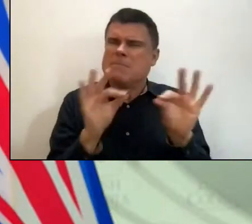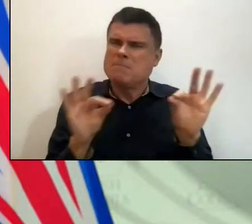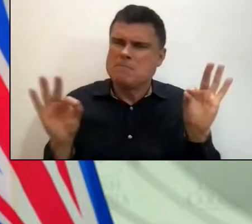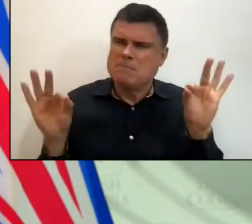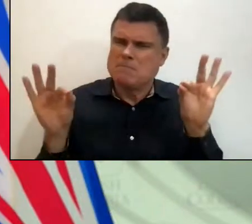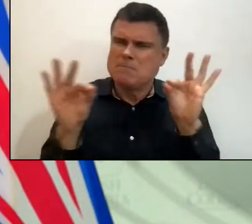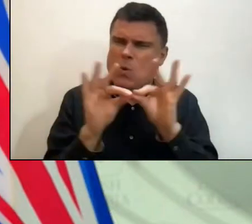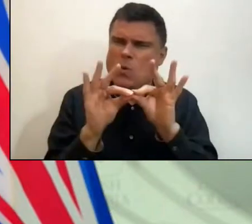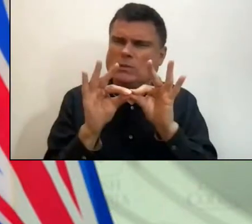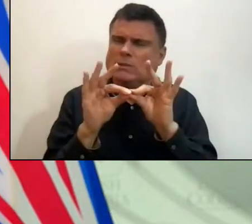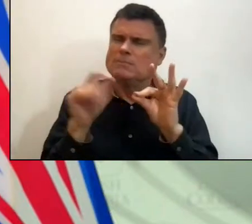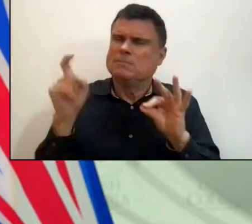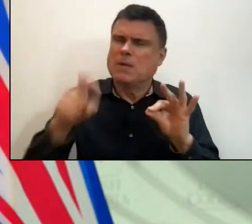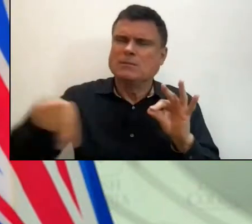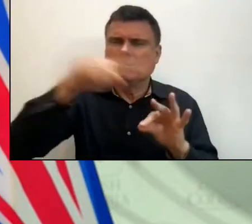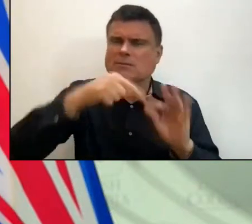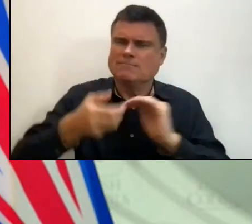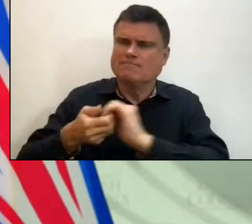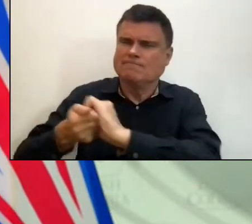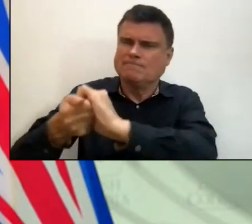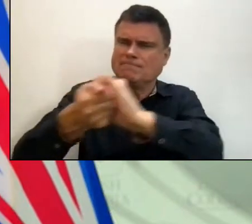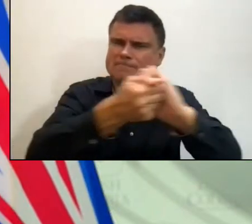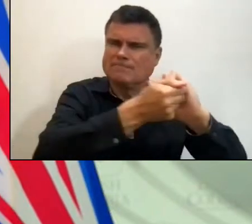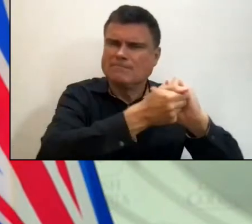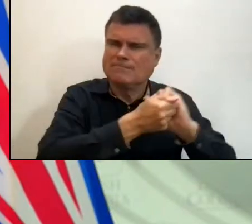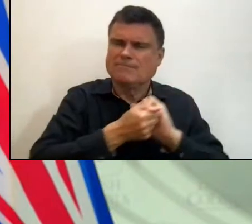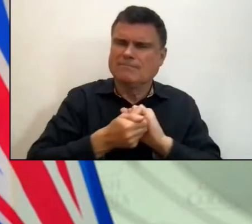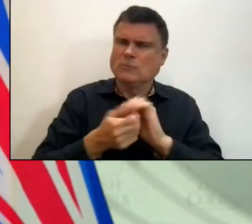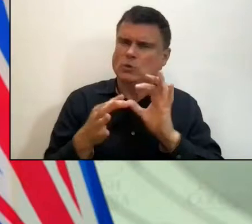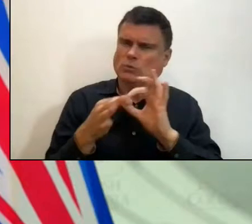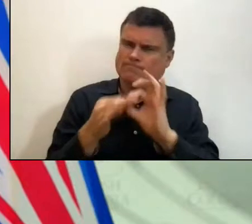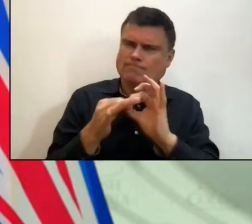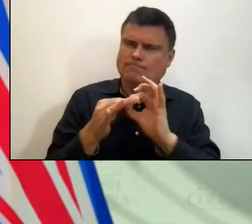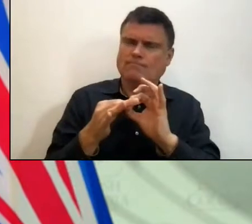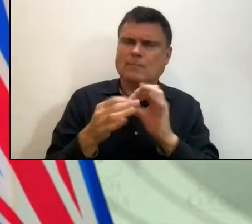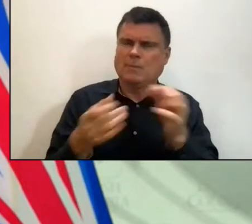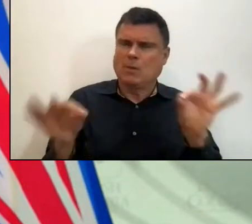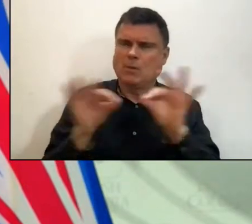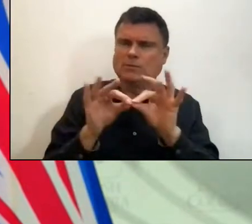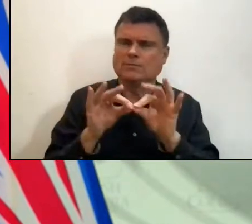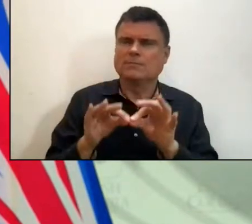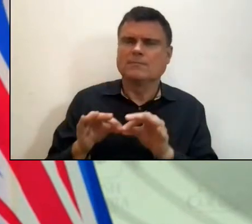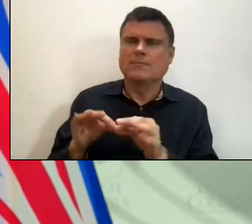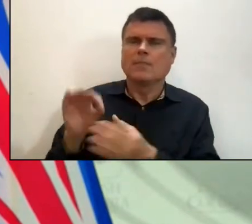Earlier today emergency management B.C. and minister of